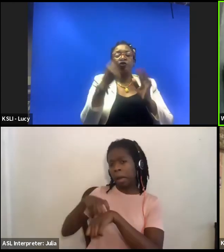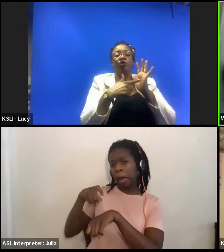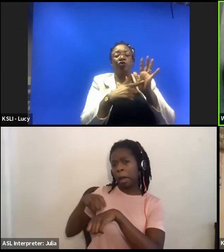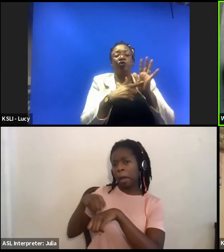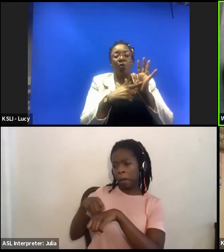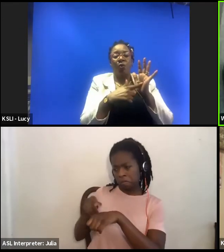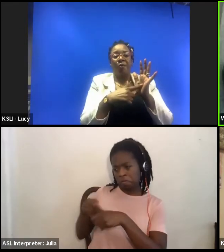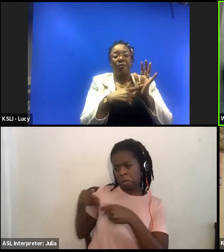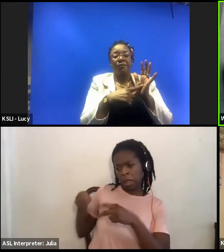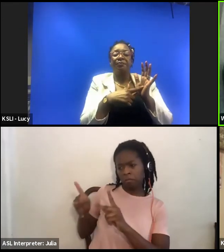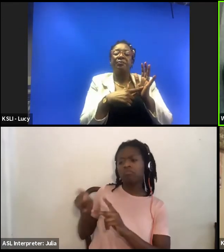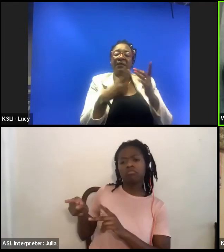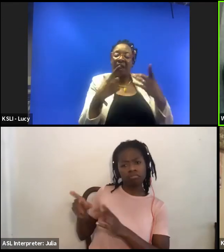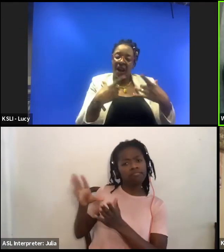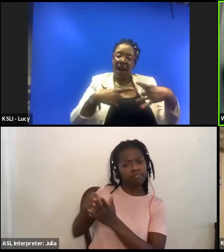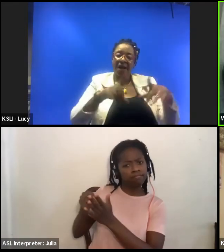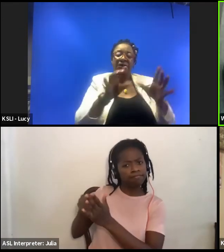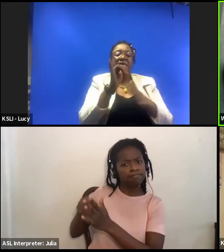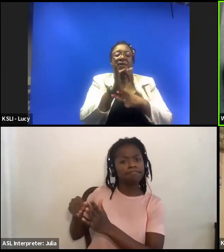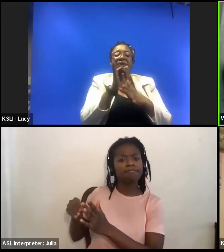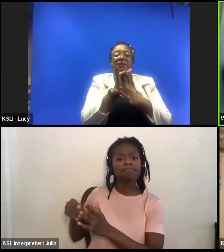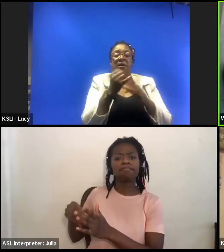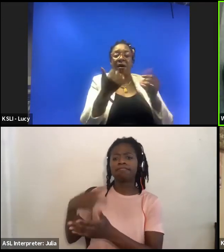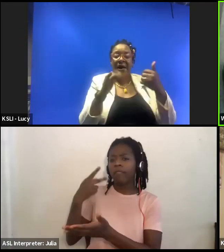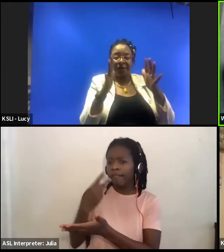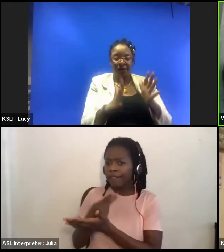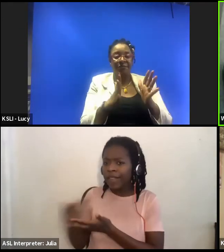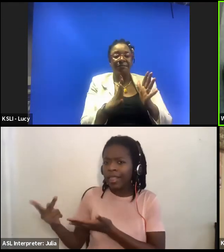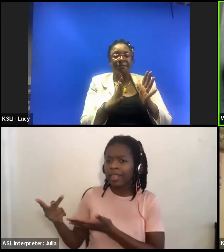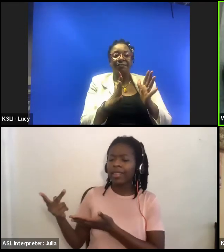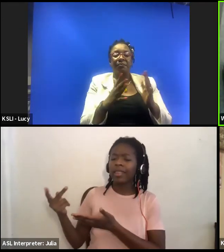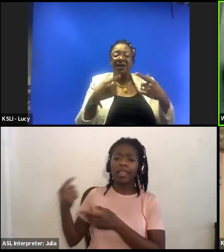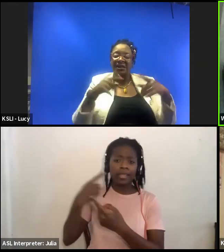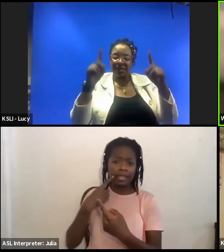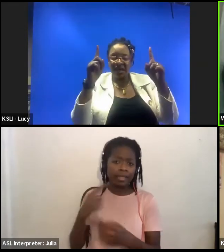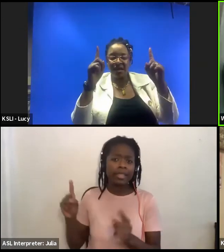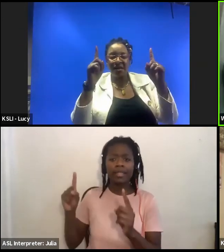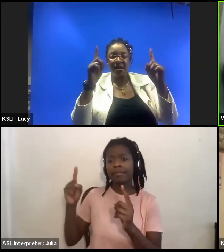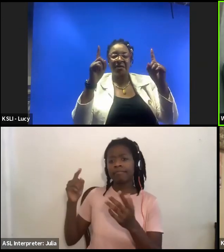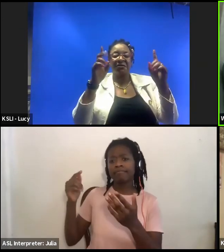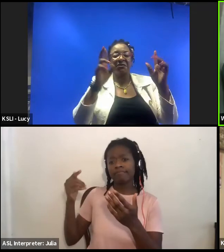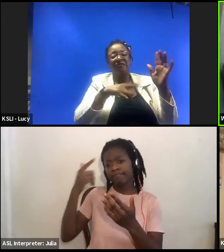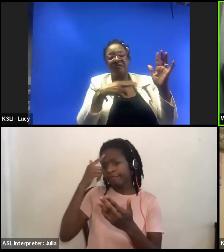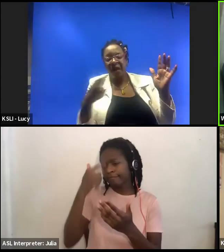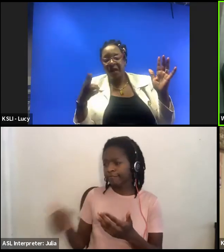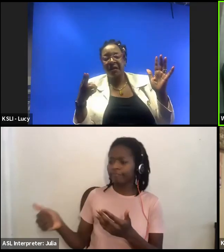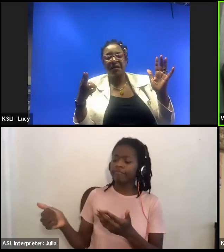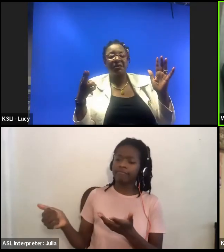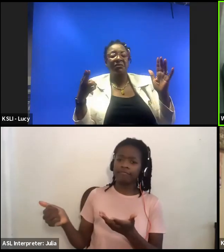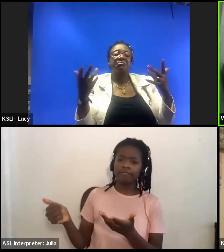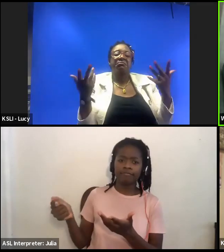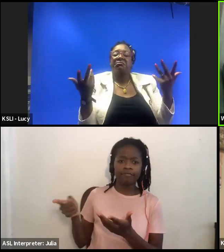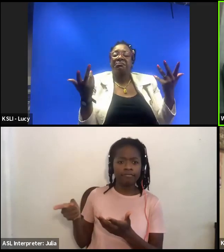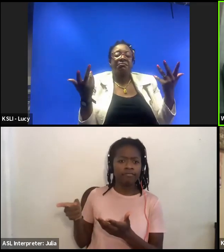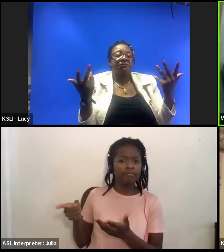Let that actor fall, let her succeed, let that actor just get their own experience